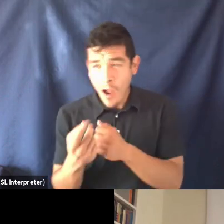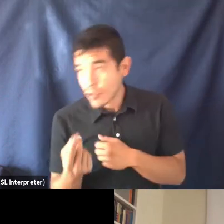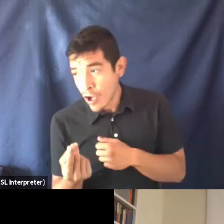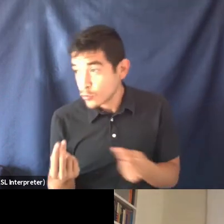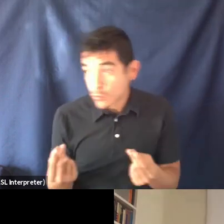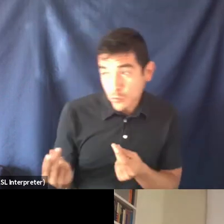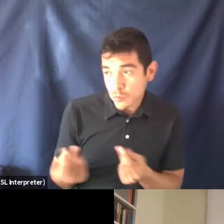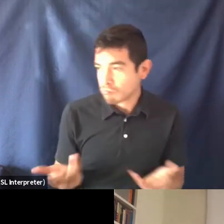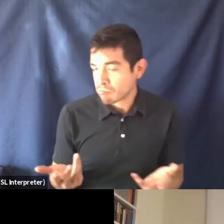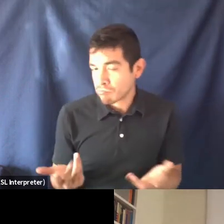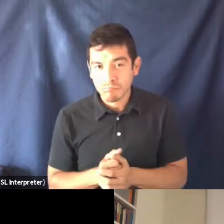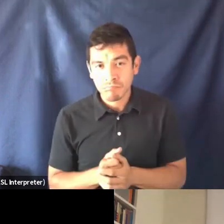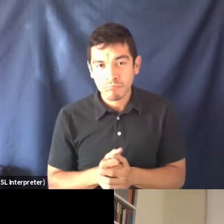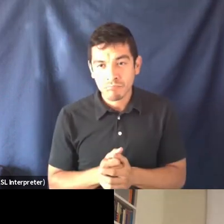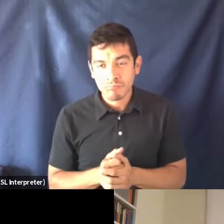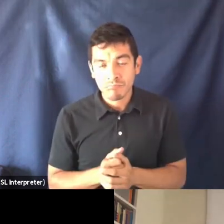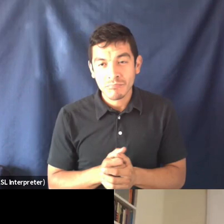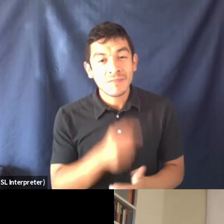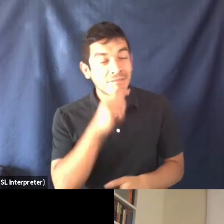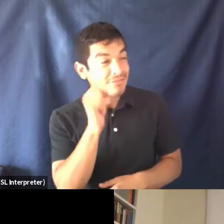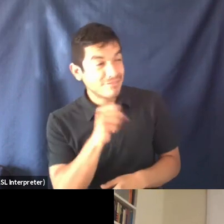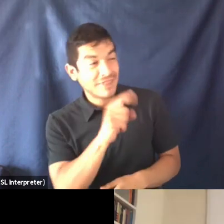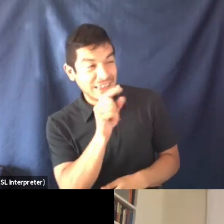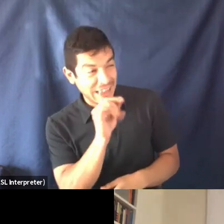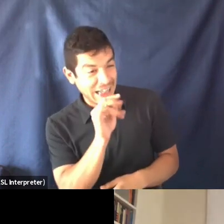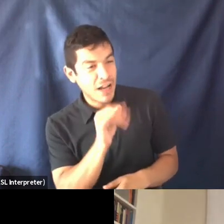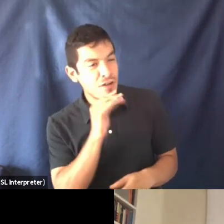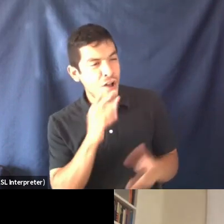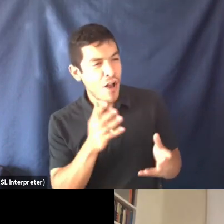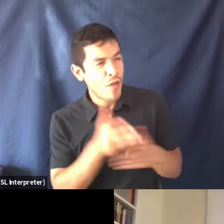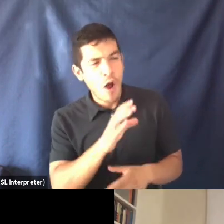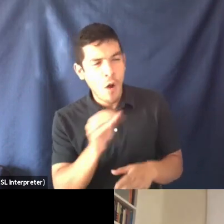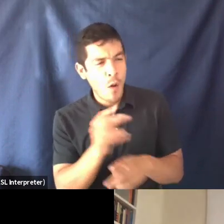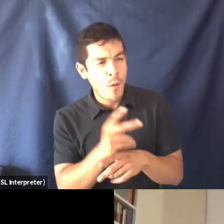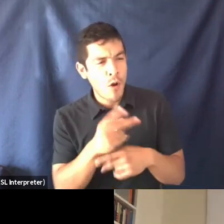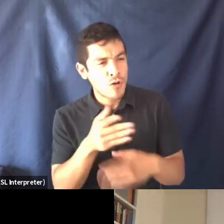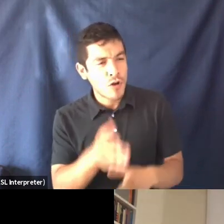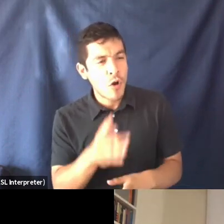Yeah, Zeynep Koprulu Co-producer who lives in Istanbul very recently like a week ago,